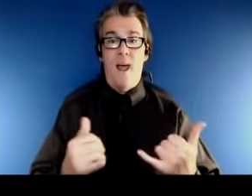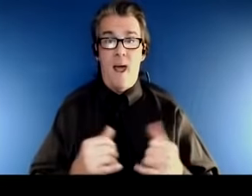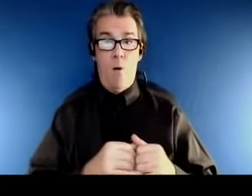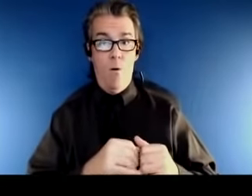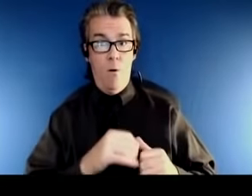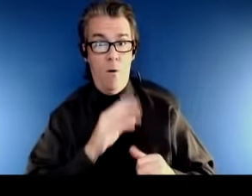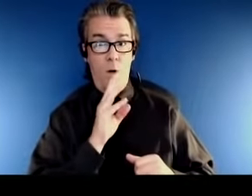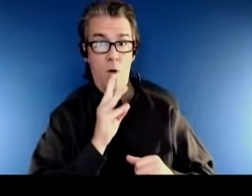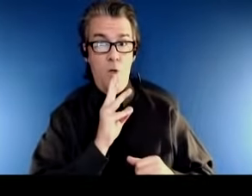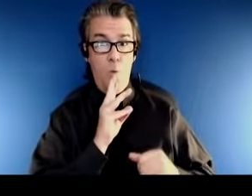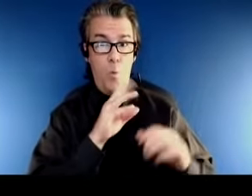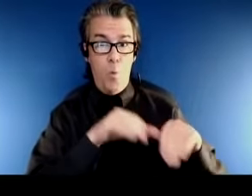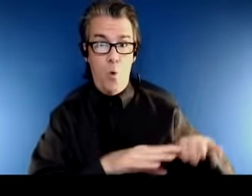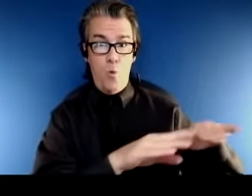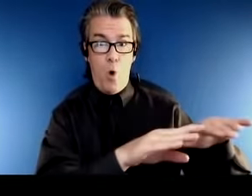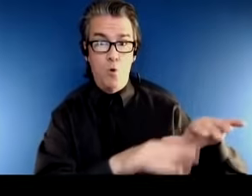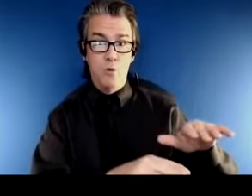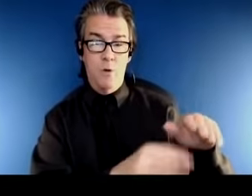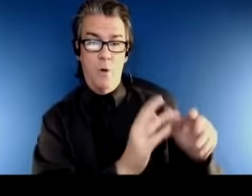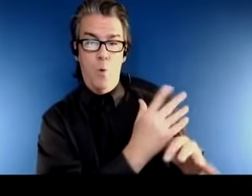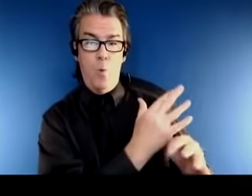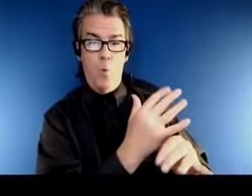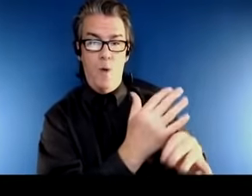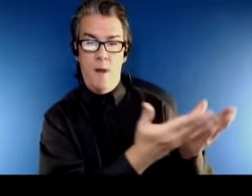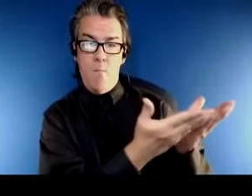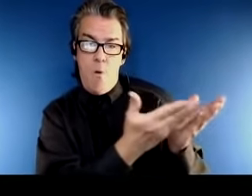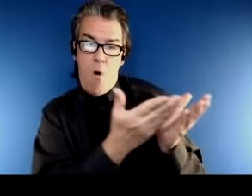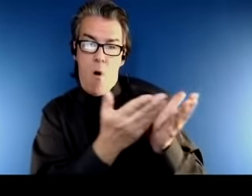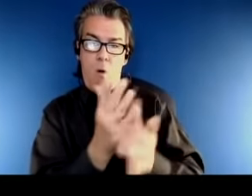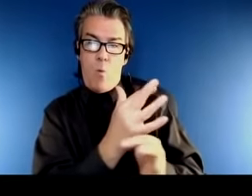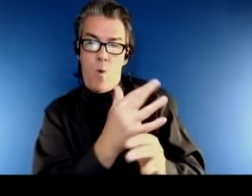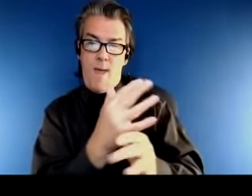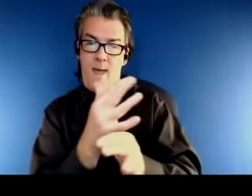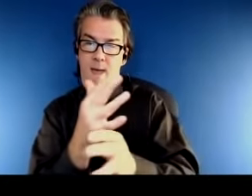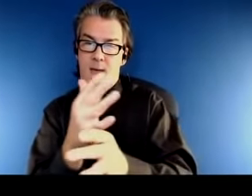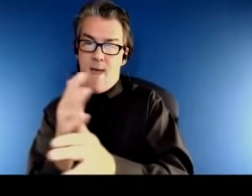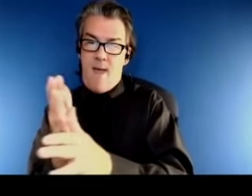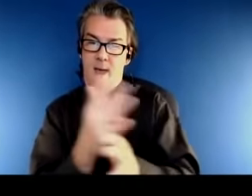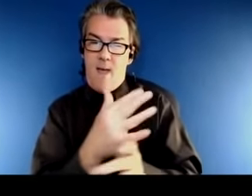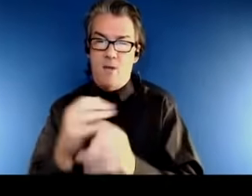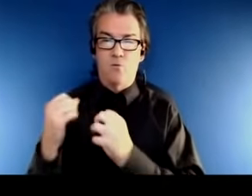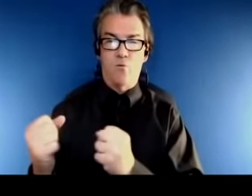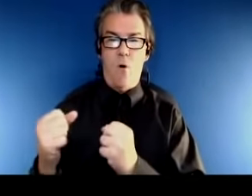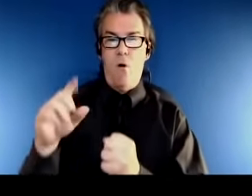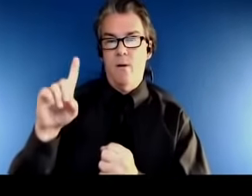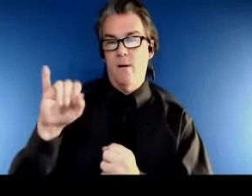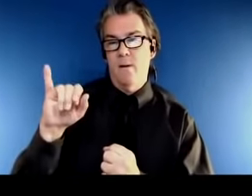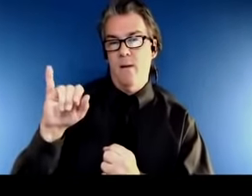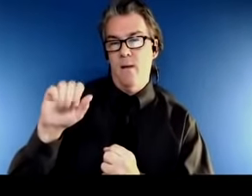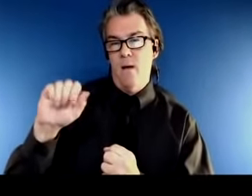That was due to smoke and fire risk. Two of those are in Butte County, and one is in Yuba County.